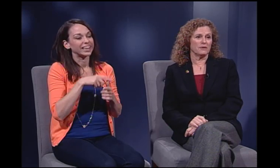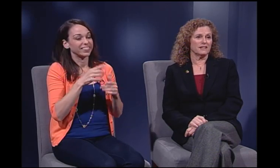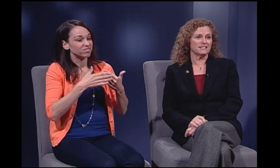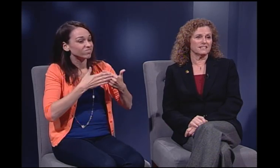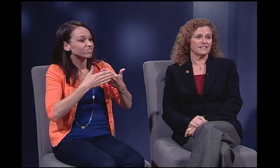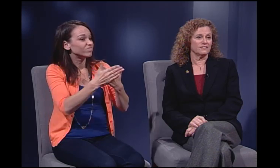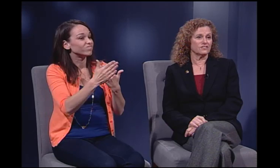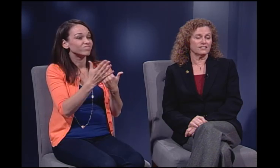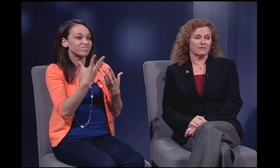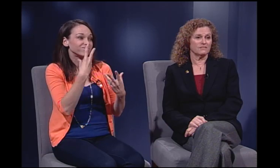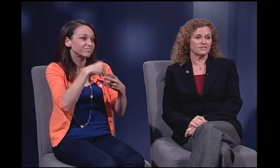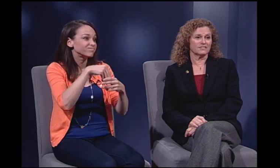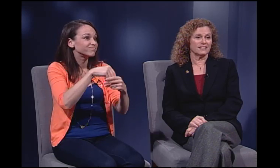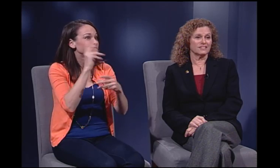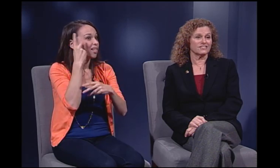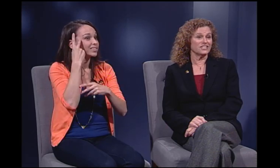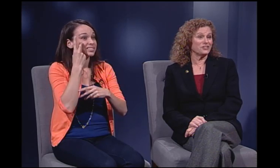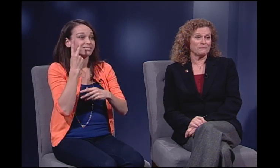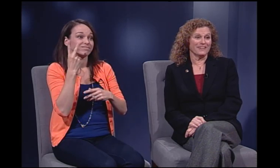of politics and eventually ran for the state legislature and won.